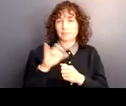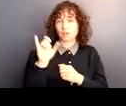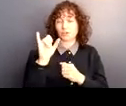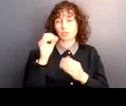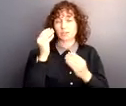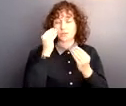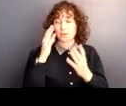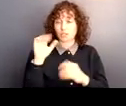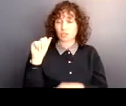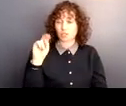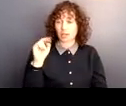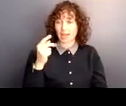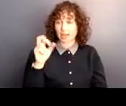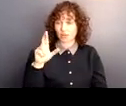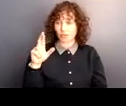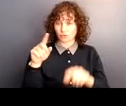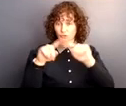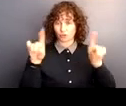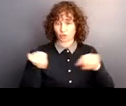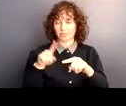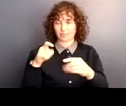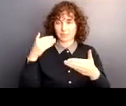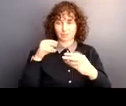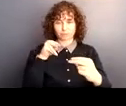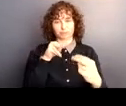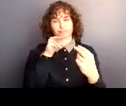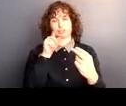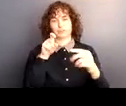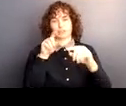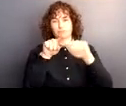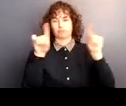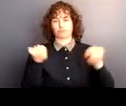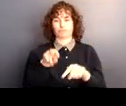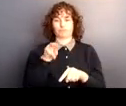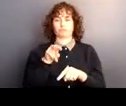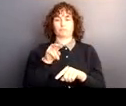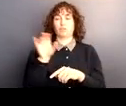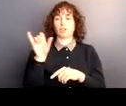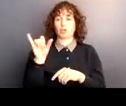should be near the student's eye level And to fix this, you might consider placing letter size copies of resources